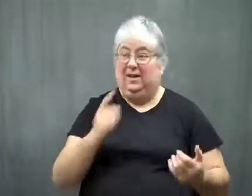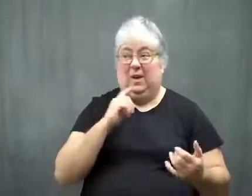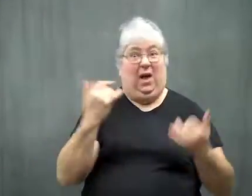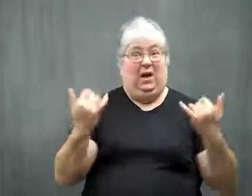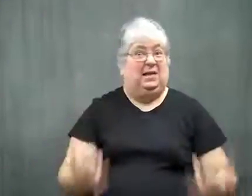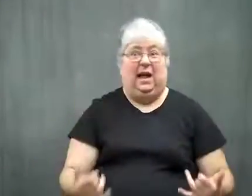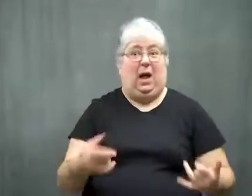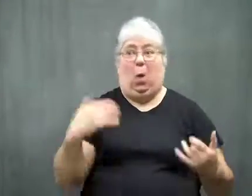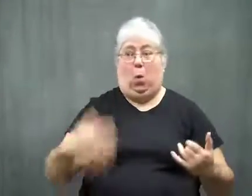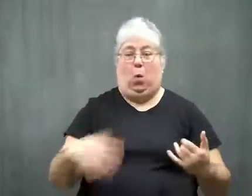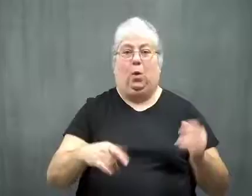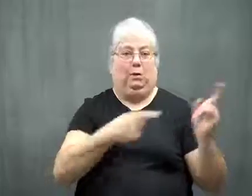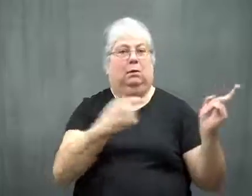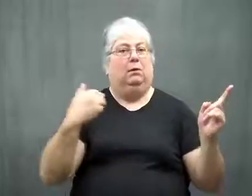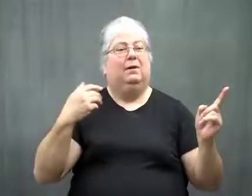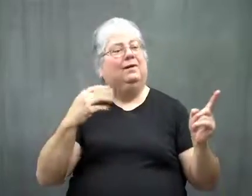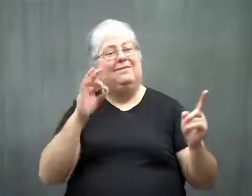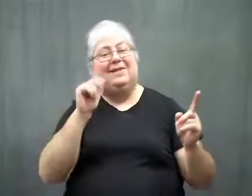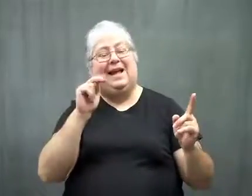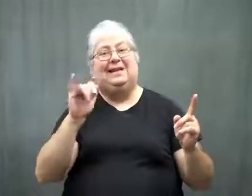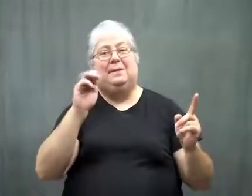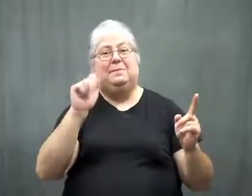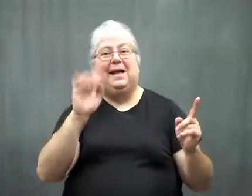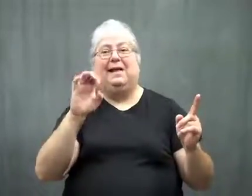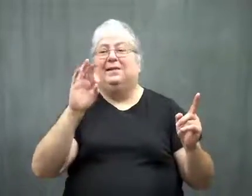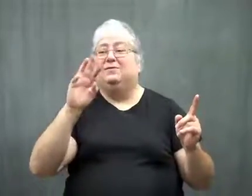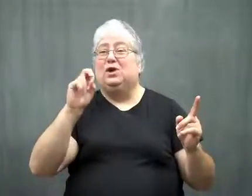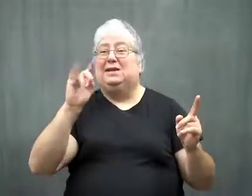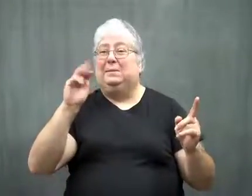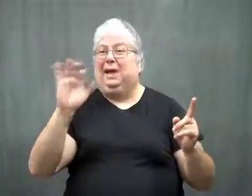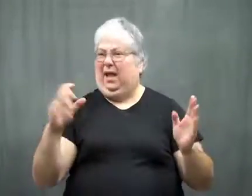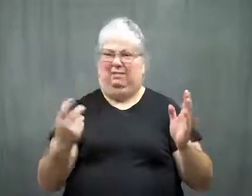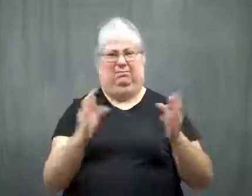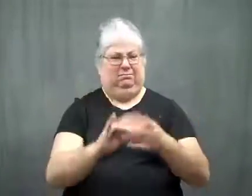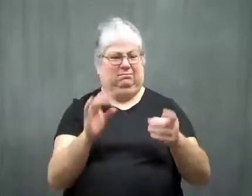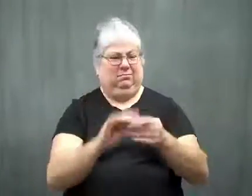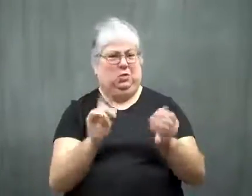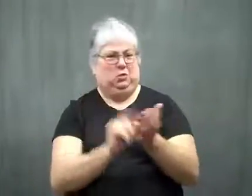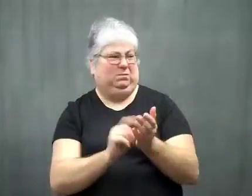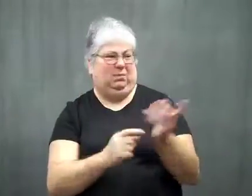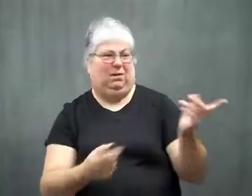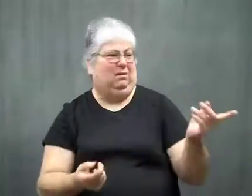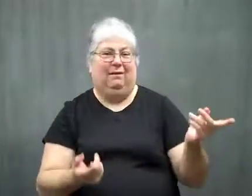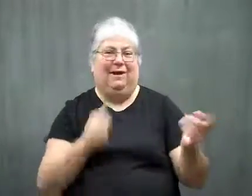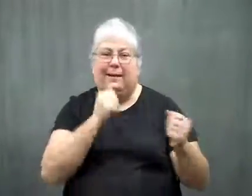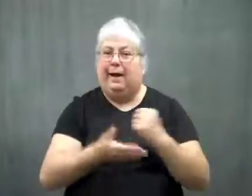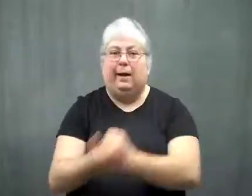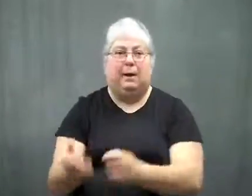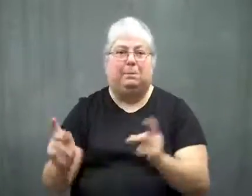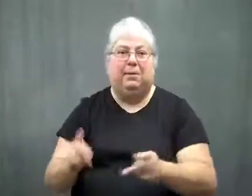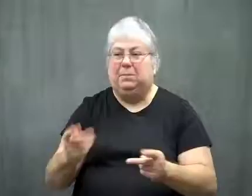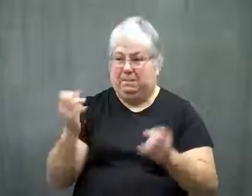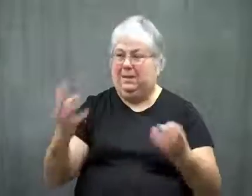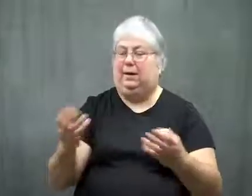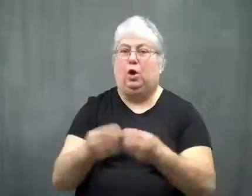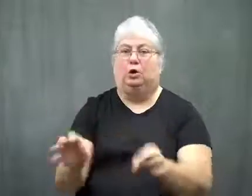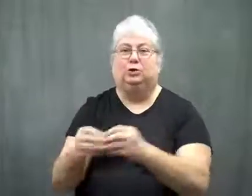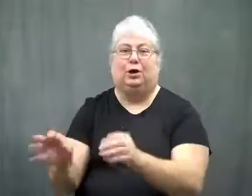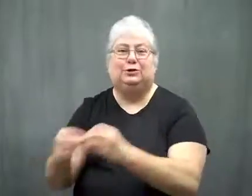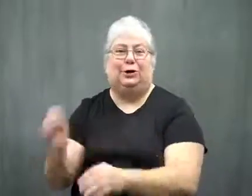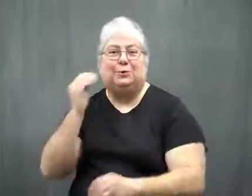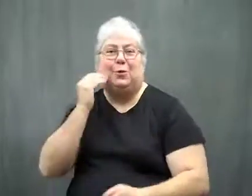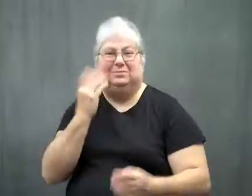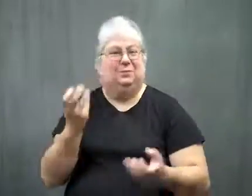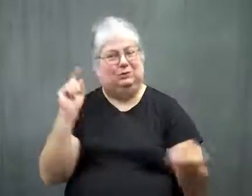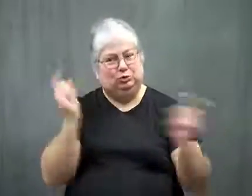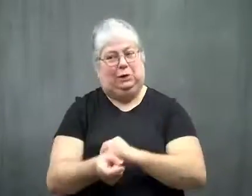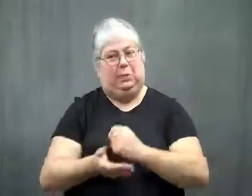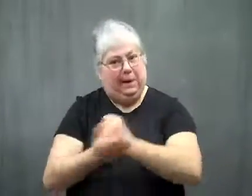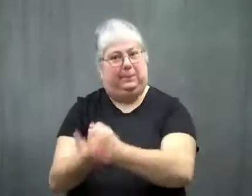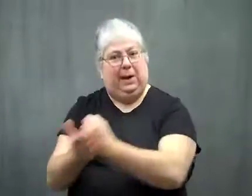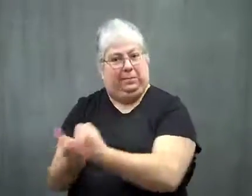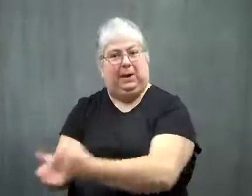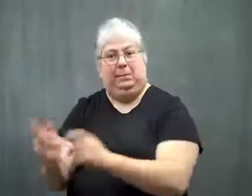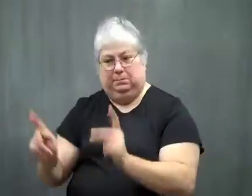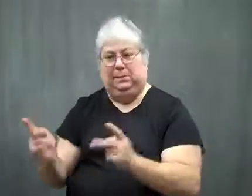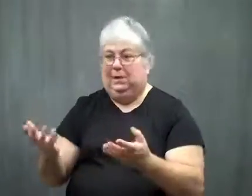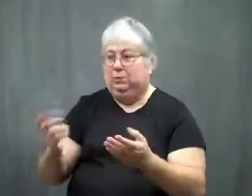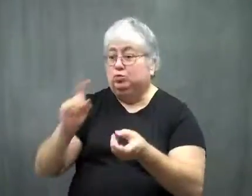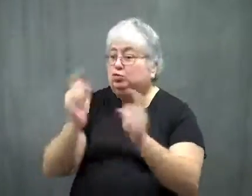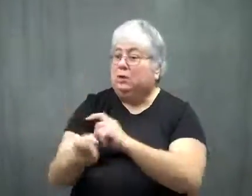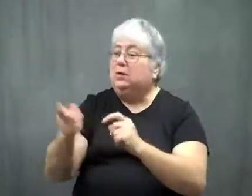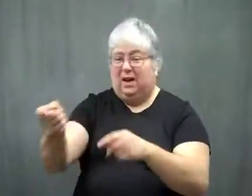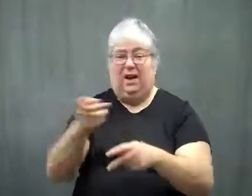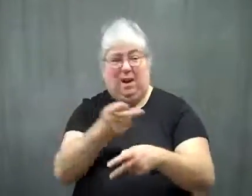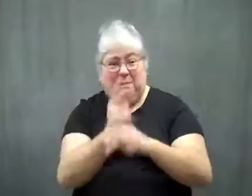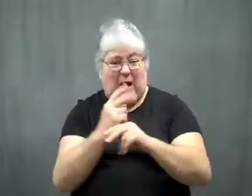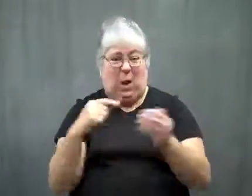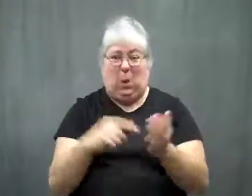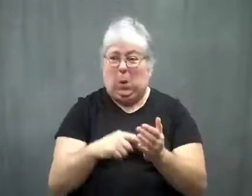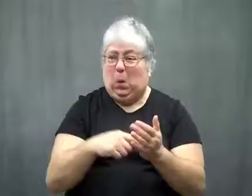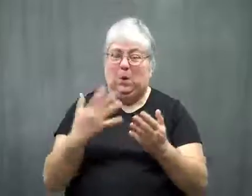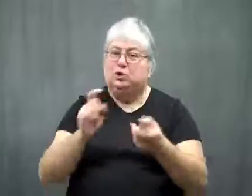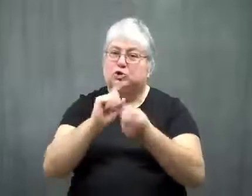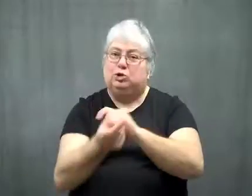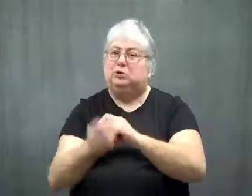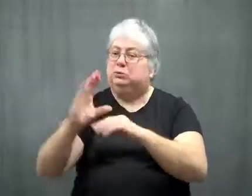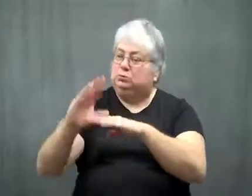The papers have been saying that those agencies don't help people,